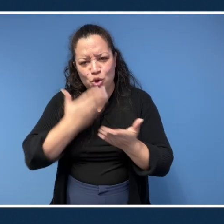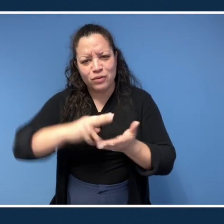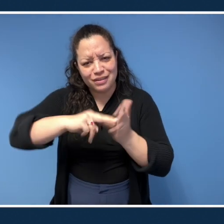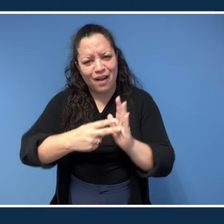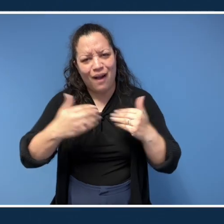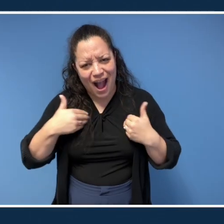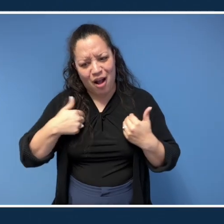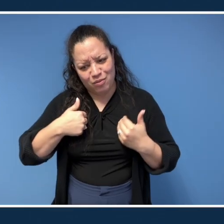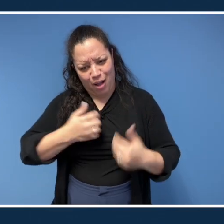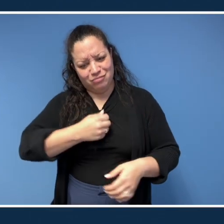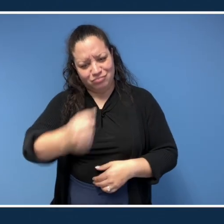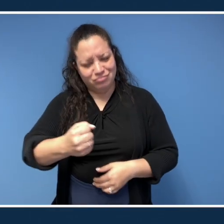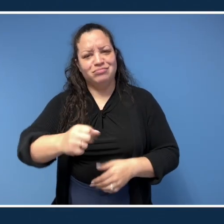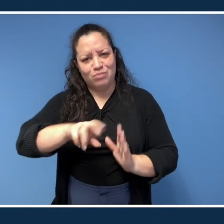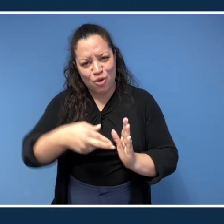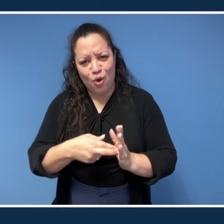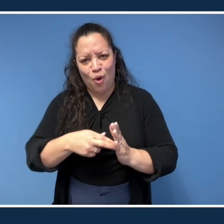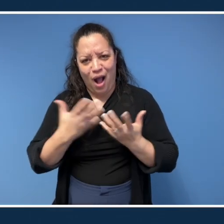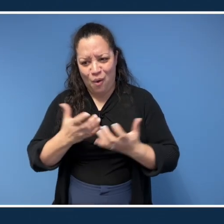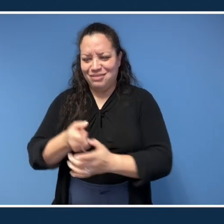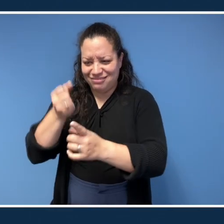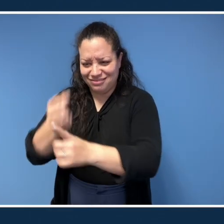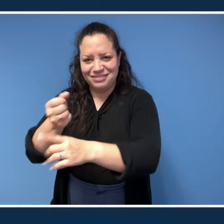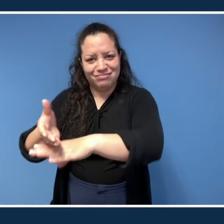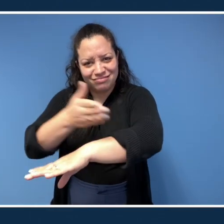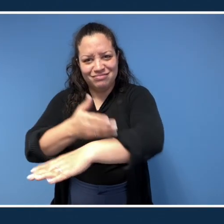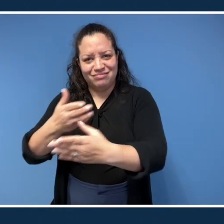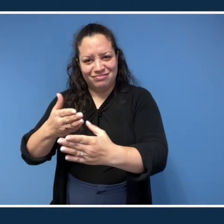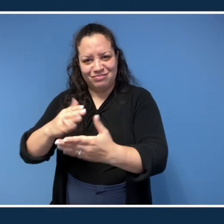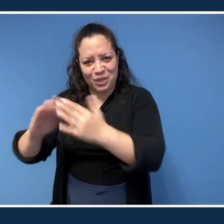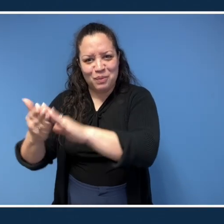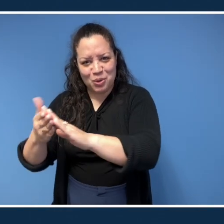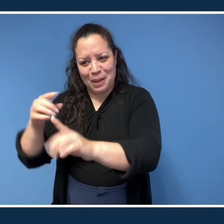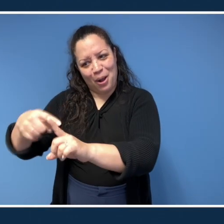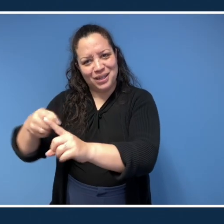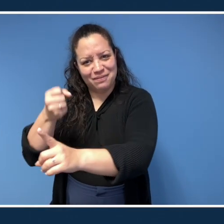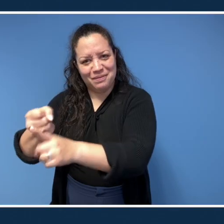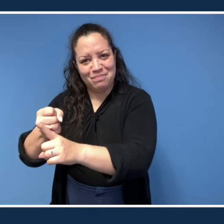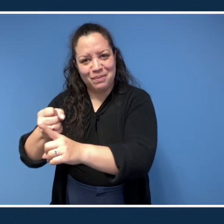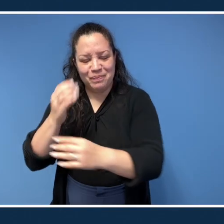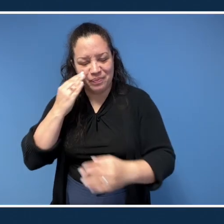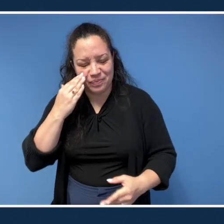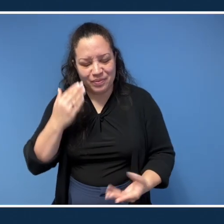into with good intentions. You just want to help your community and have an impact. So you don't sometimes think about those